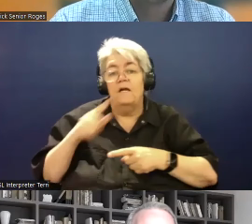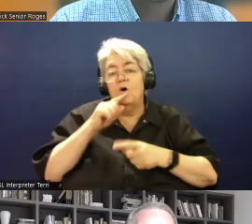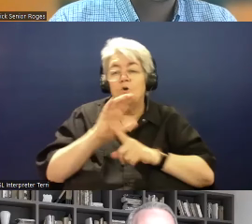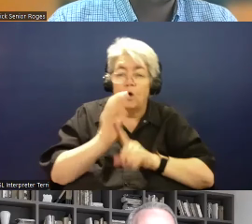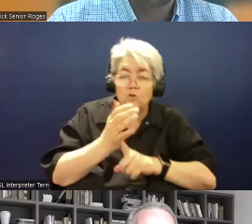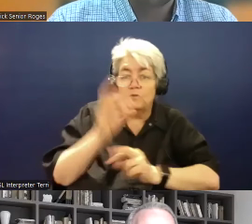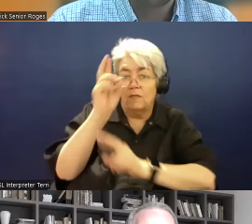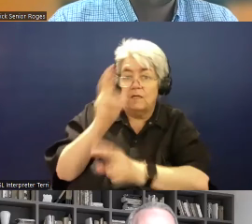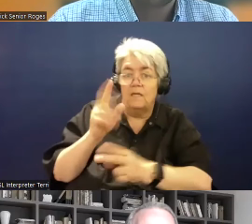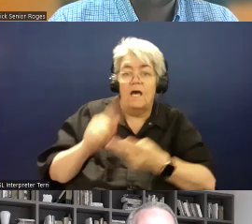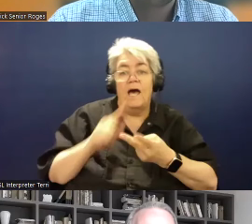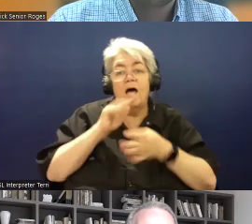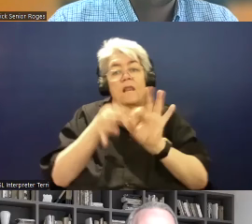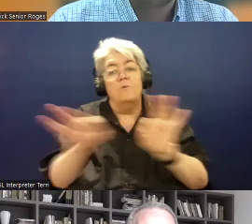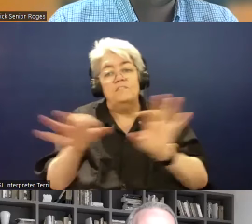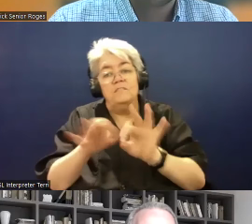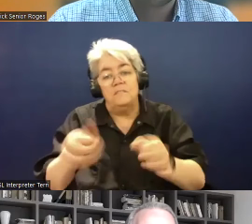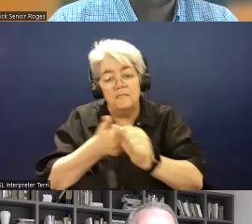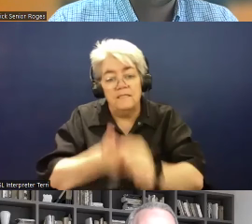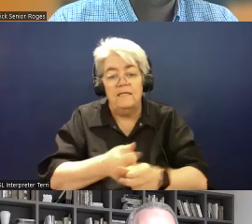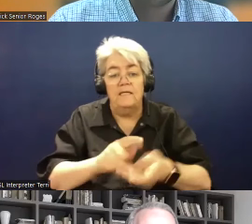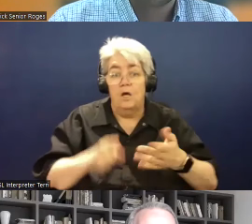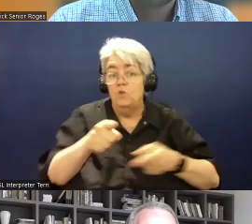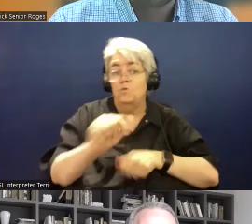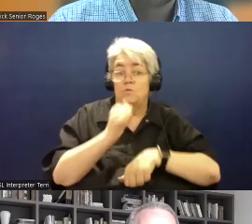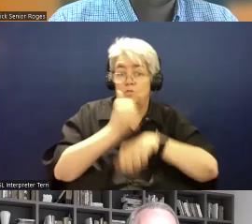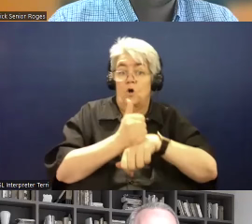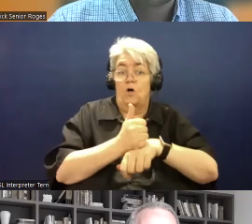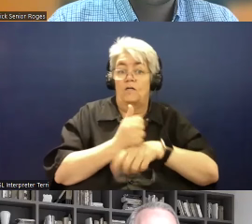STARTED DEDICATED SERVICE FOR THAT IN PREVENTION AND MENTAL